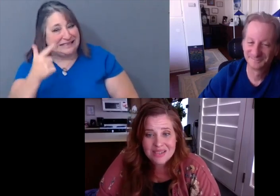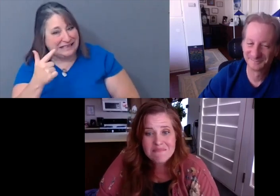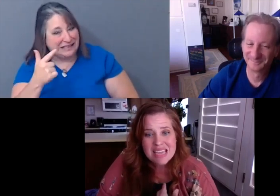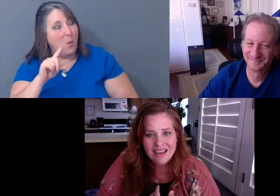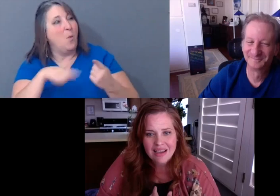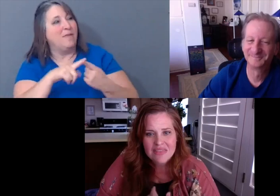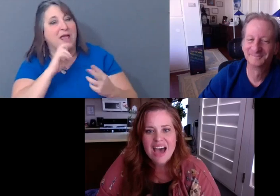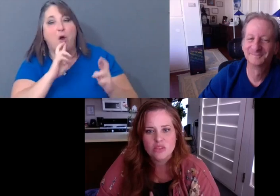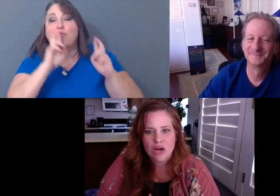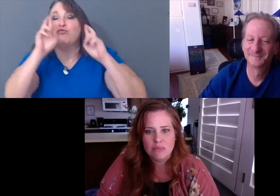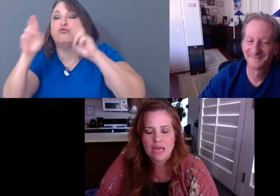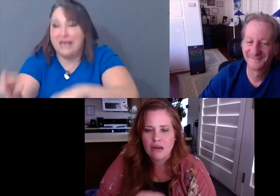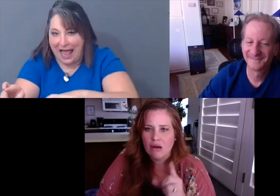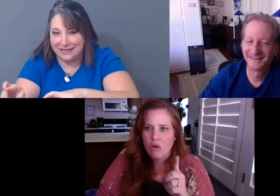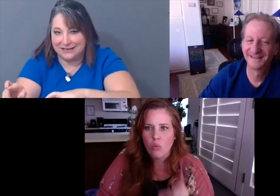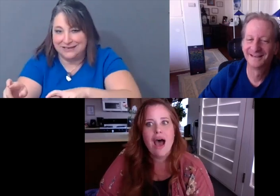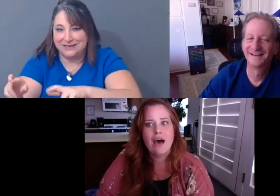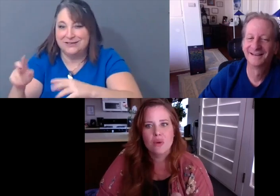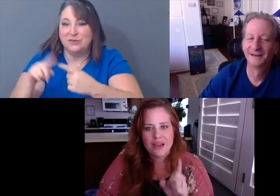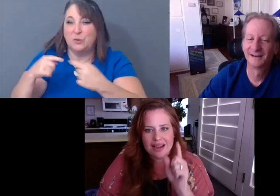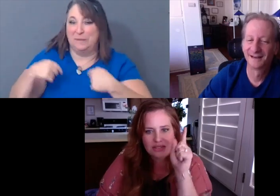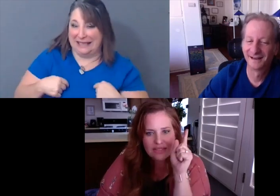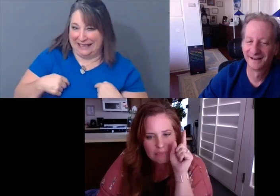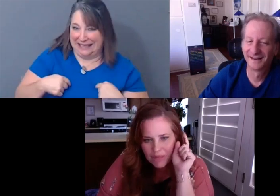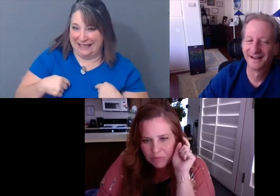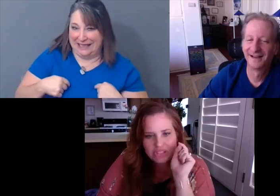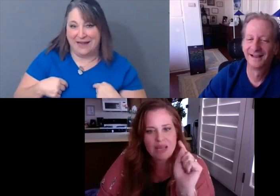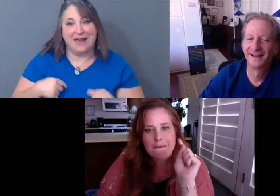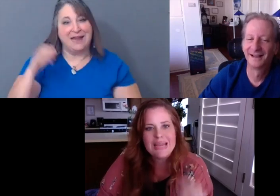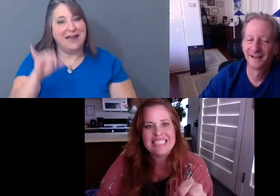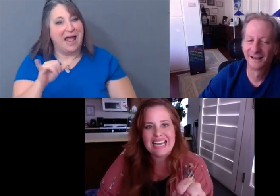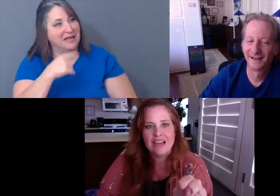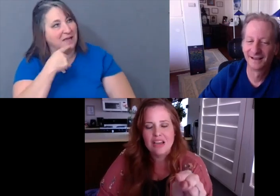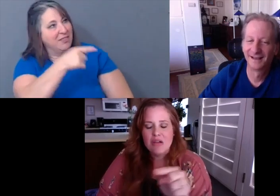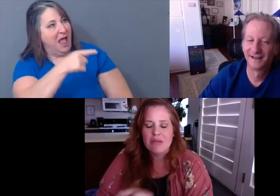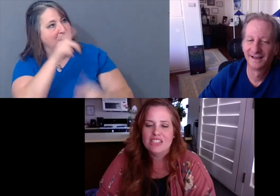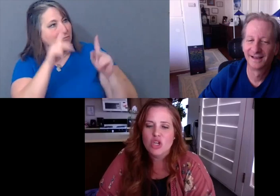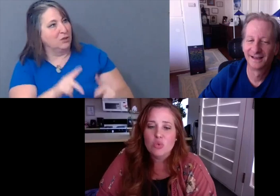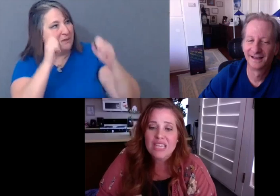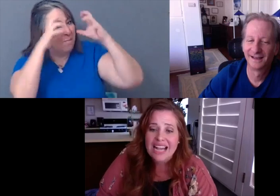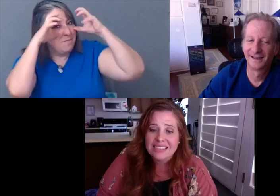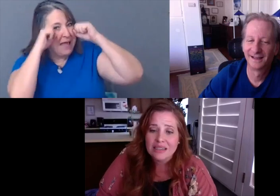To me, that's when I'm like, wow, that guy, that person is amazing because they're reacting,